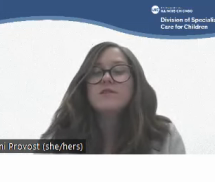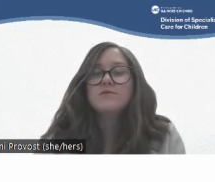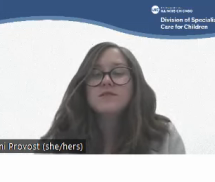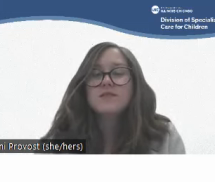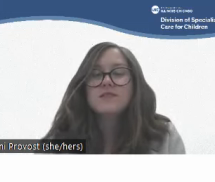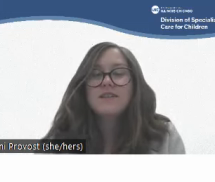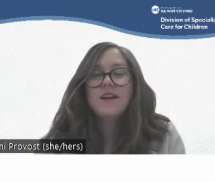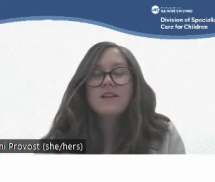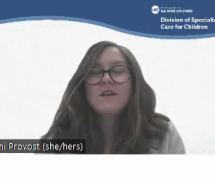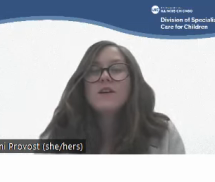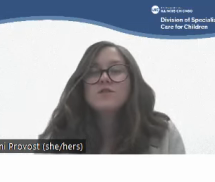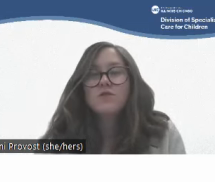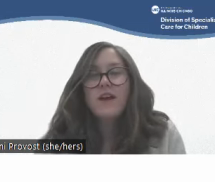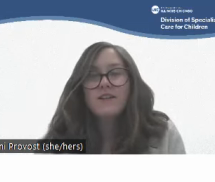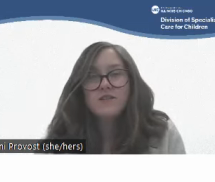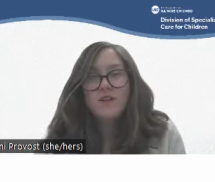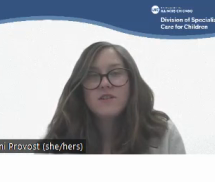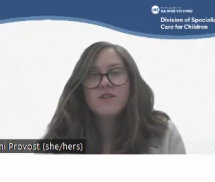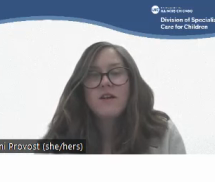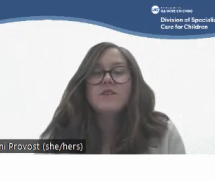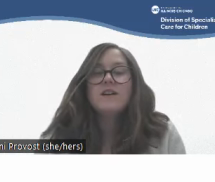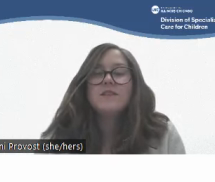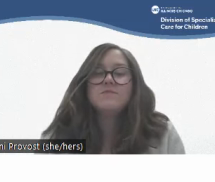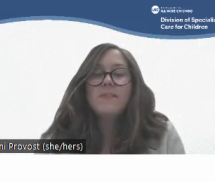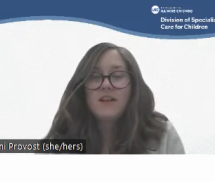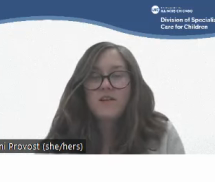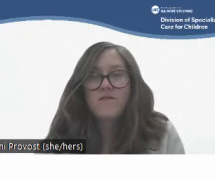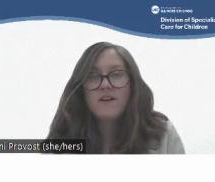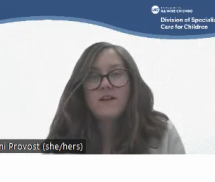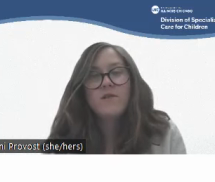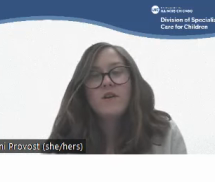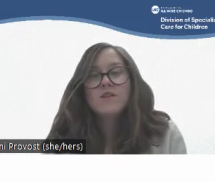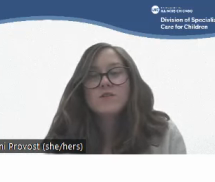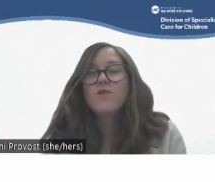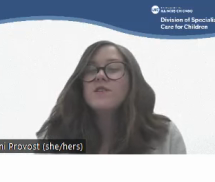that they use to decide that so in that situation you'll have to contact Medicare to find out so